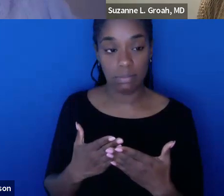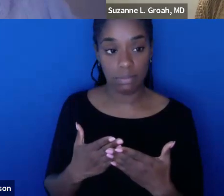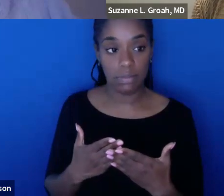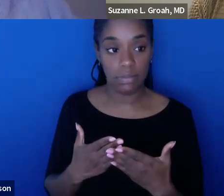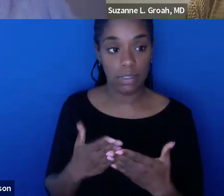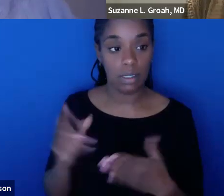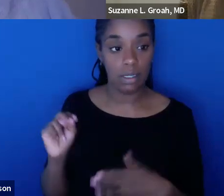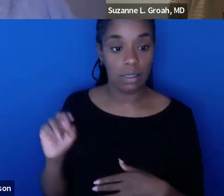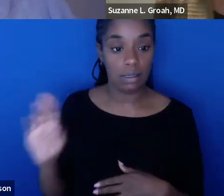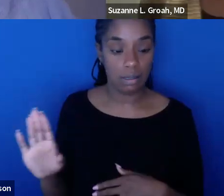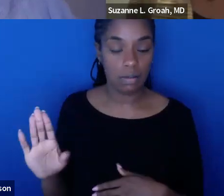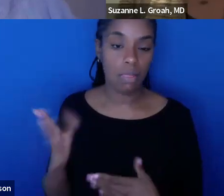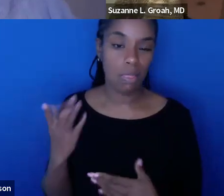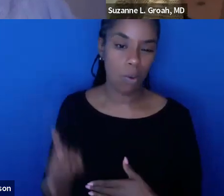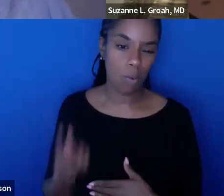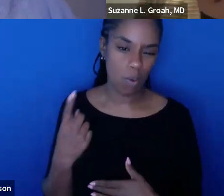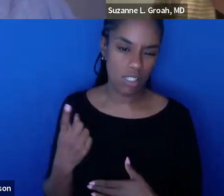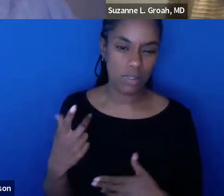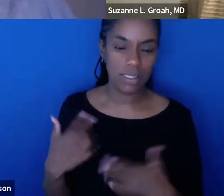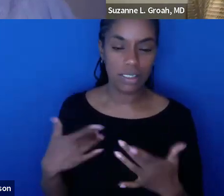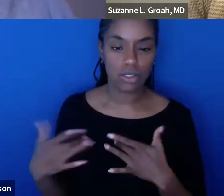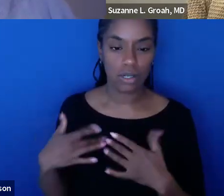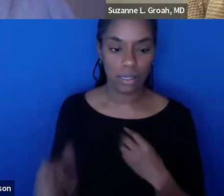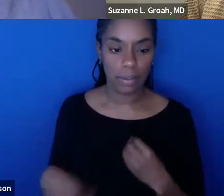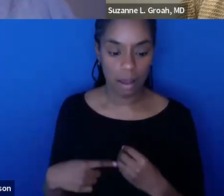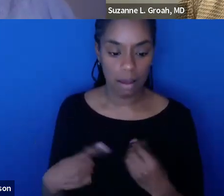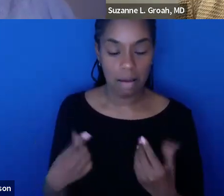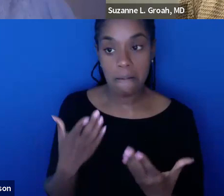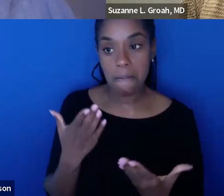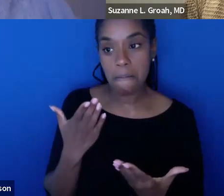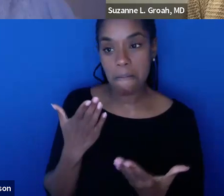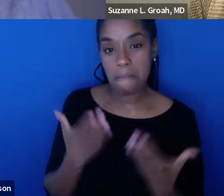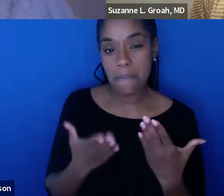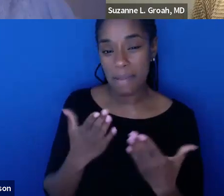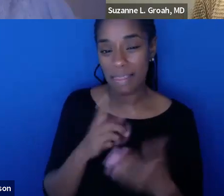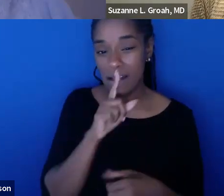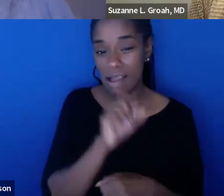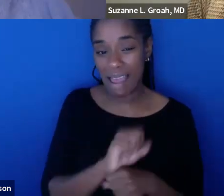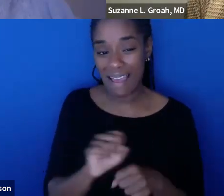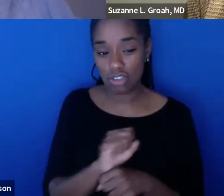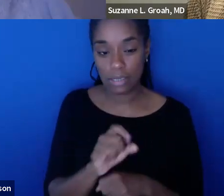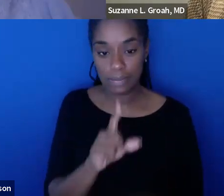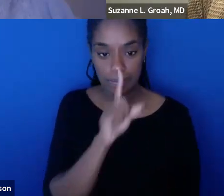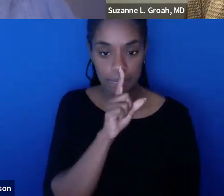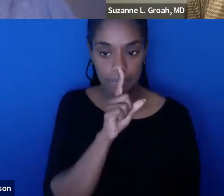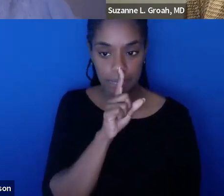worried about, the detrusor sphincter dyssynergia, that may actually be kind of silent but happening earlier.